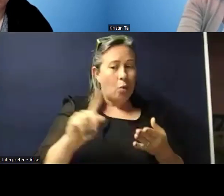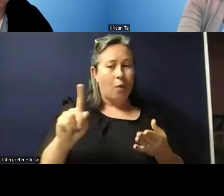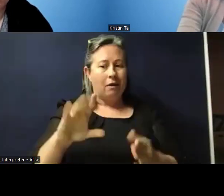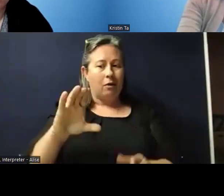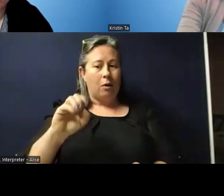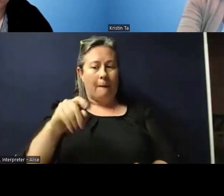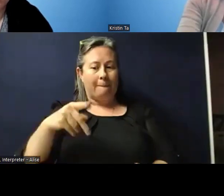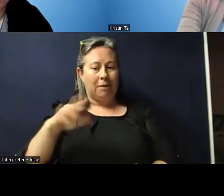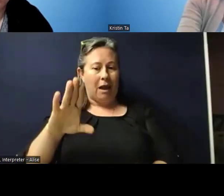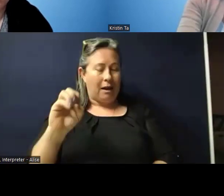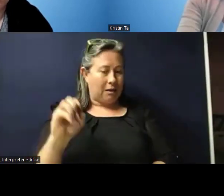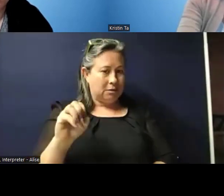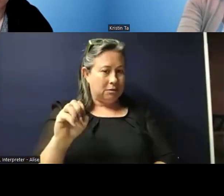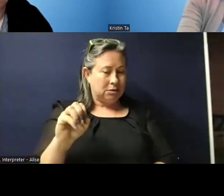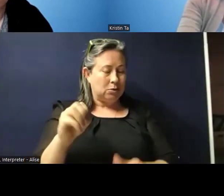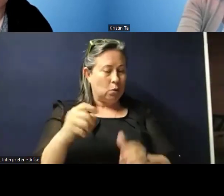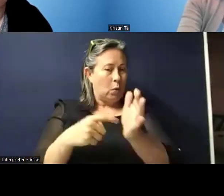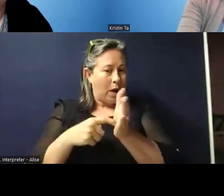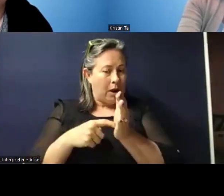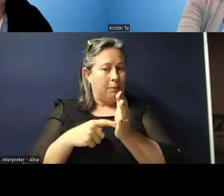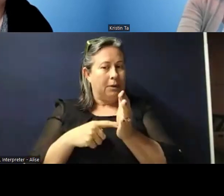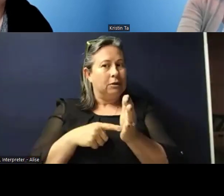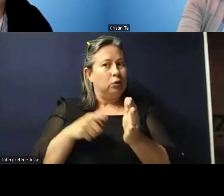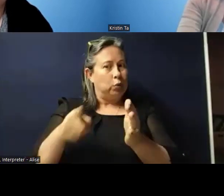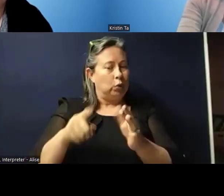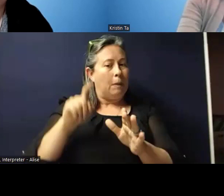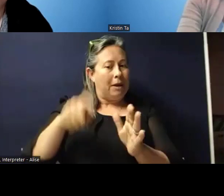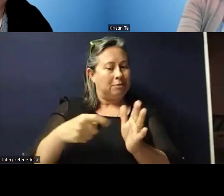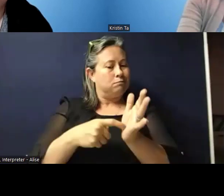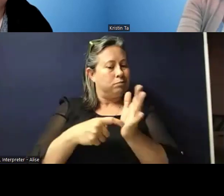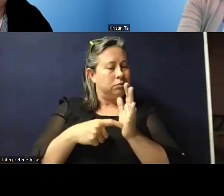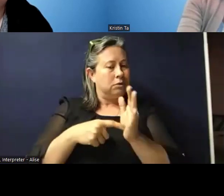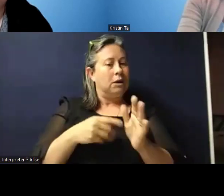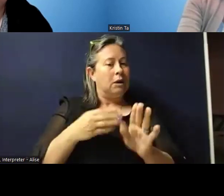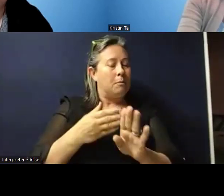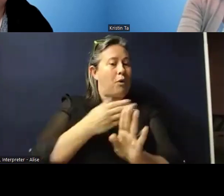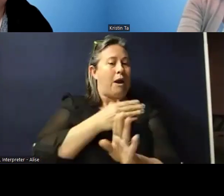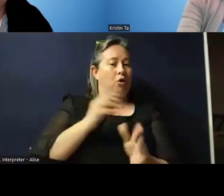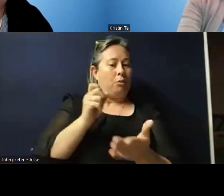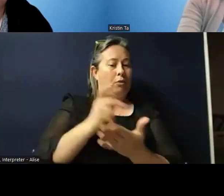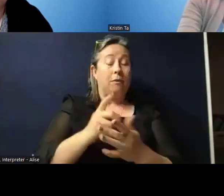is that you obtain prior approval. Now I will say that if there is a scenario